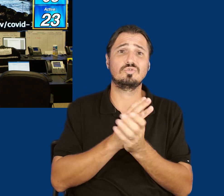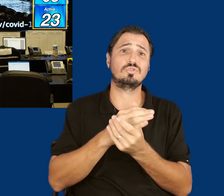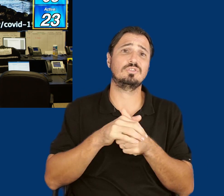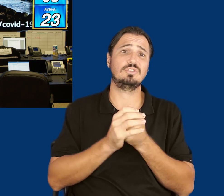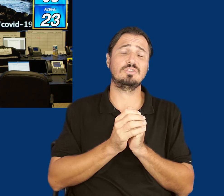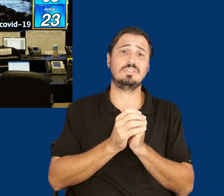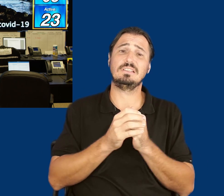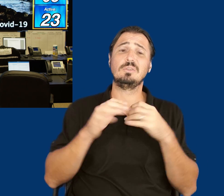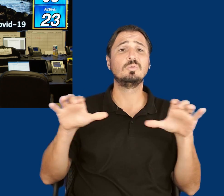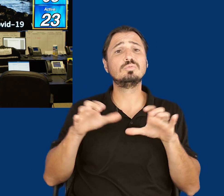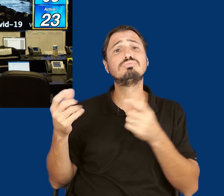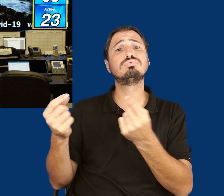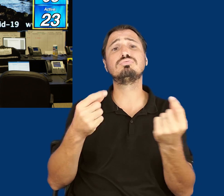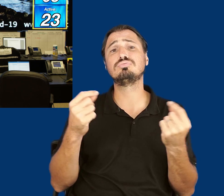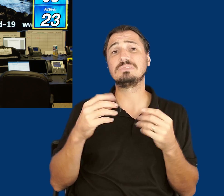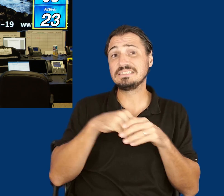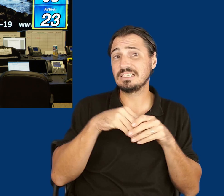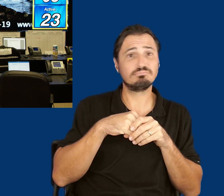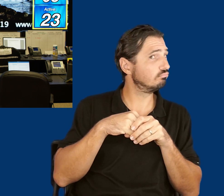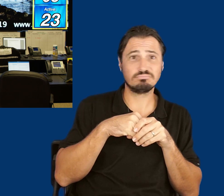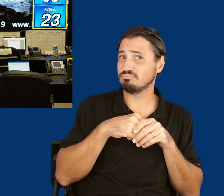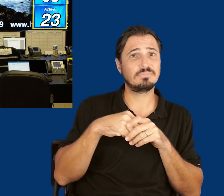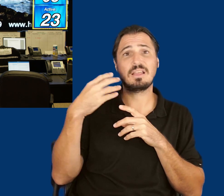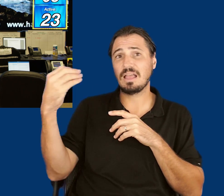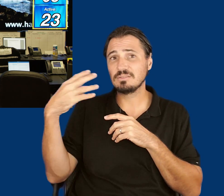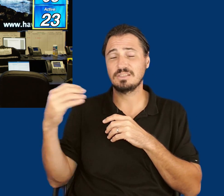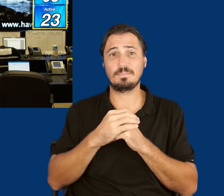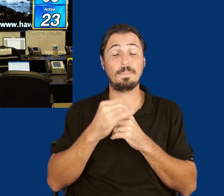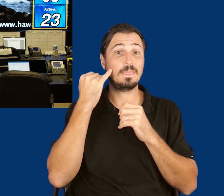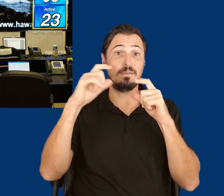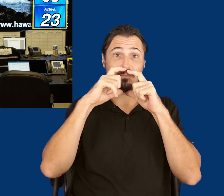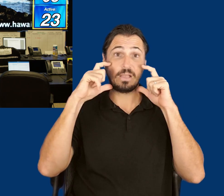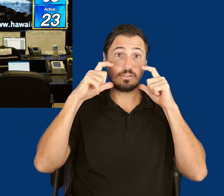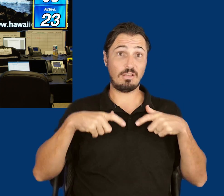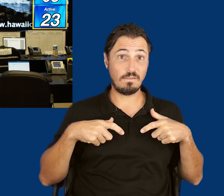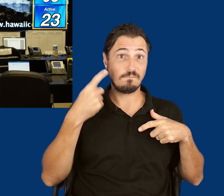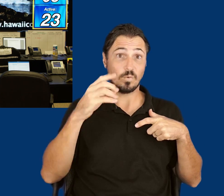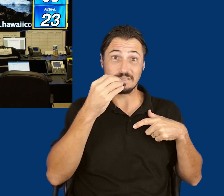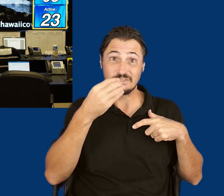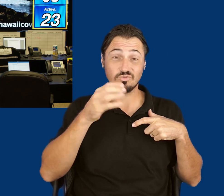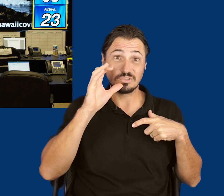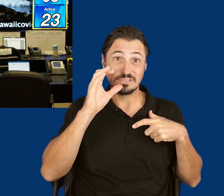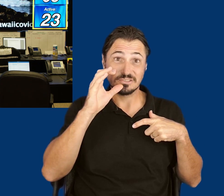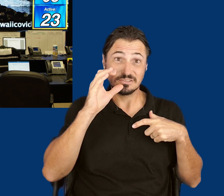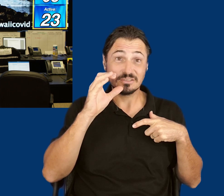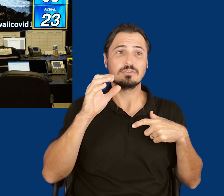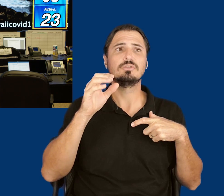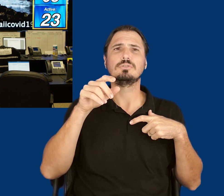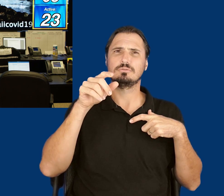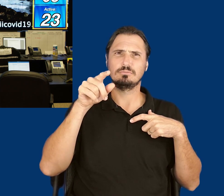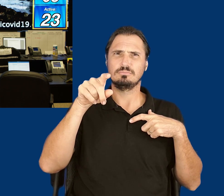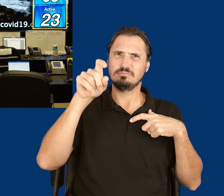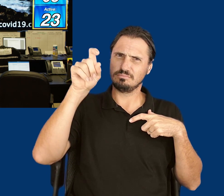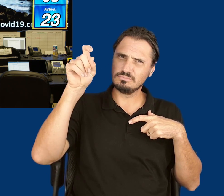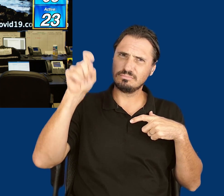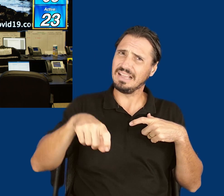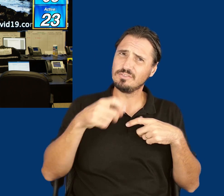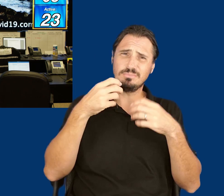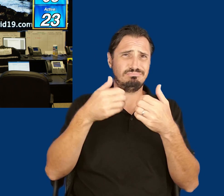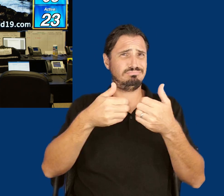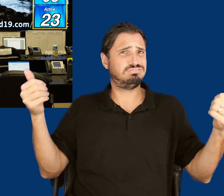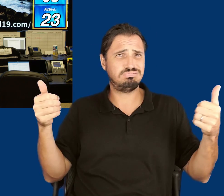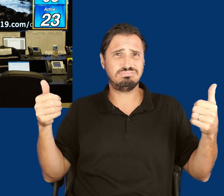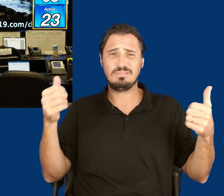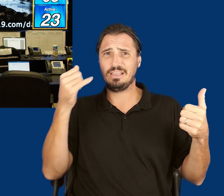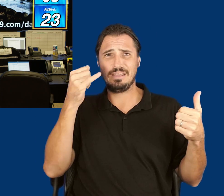outdoors. When masks are off for eating and drinking, non-household members and travelers must put extra distance between themselves and others.